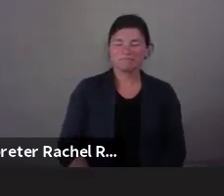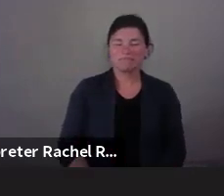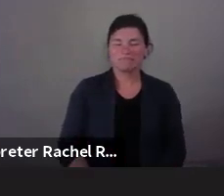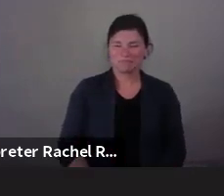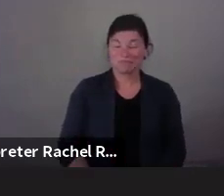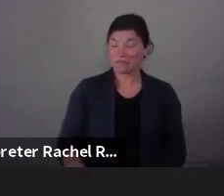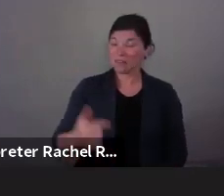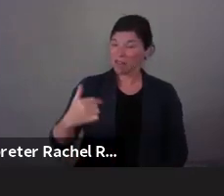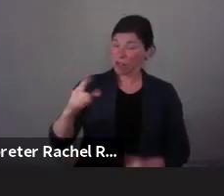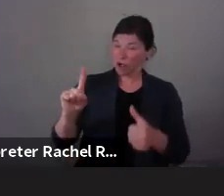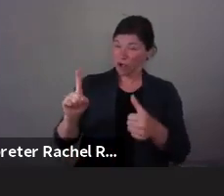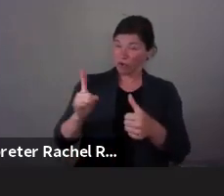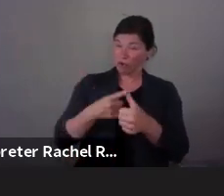Respect me more now because of my